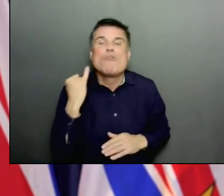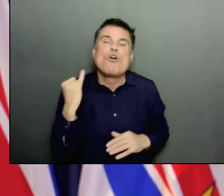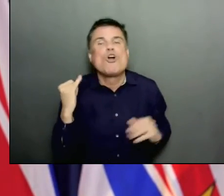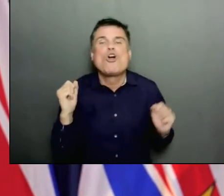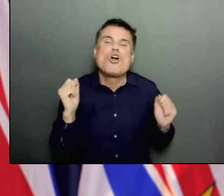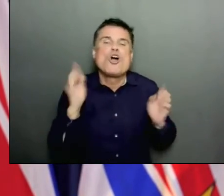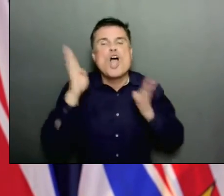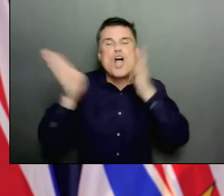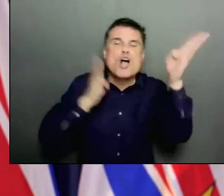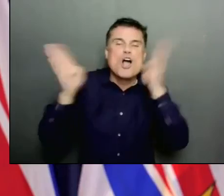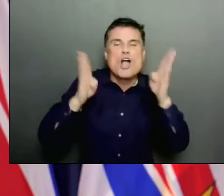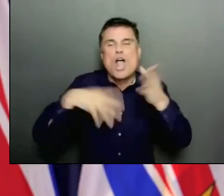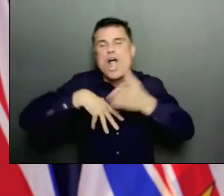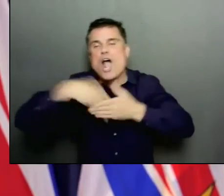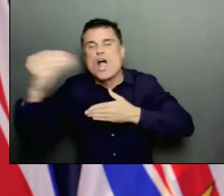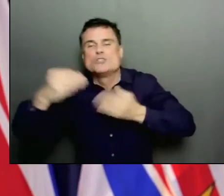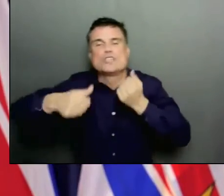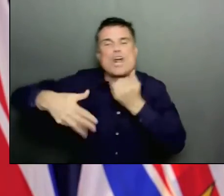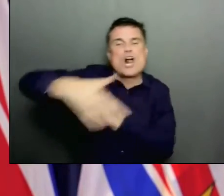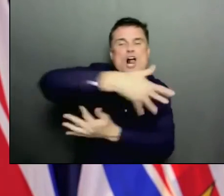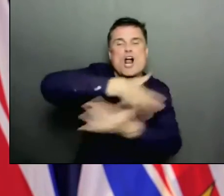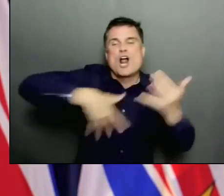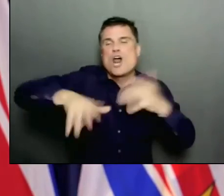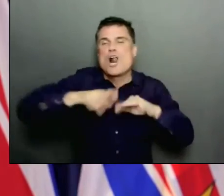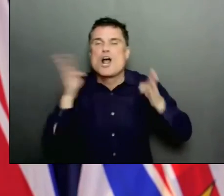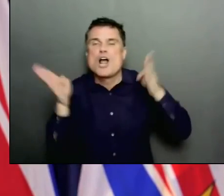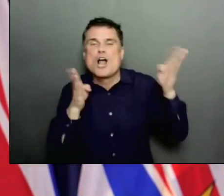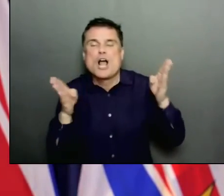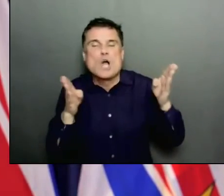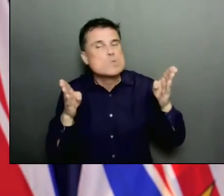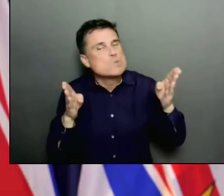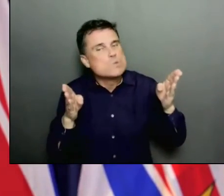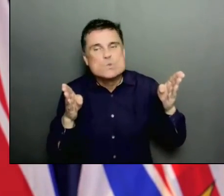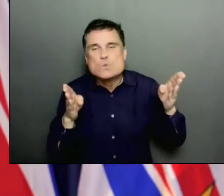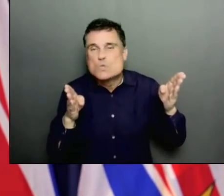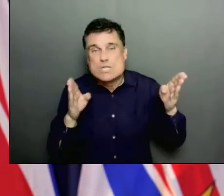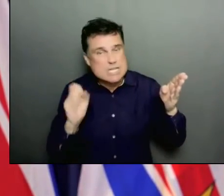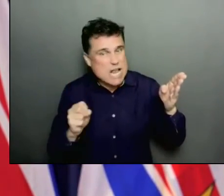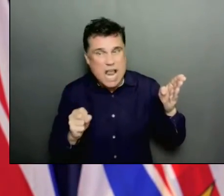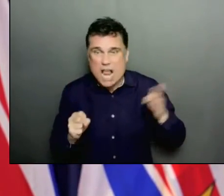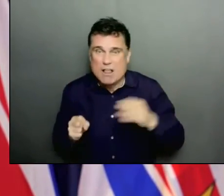a part that all of us can be a part of and we need to